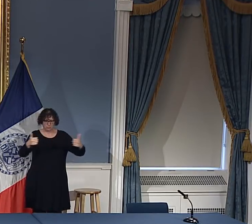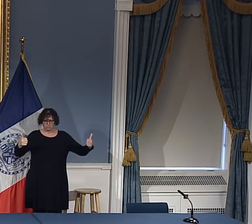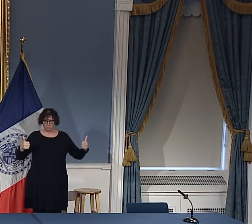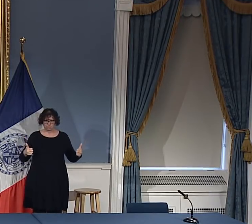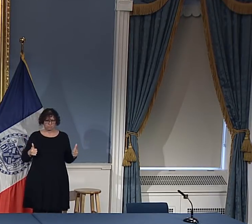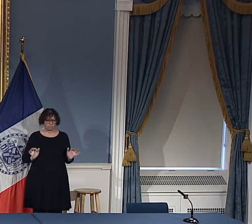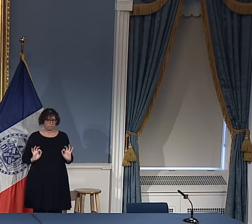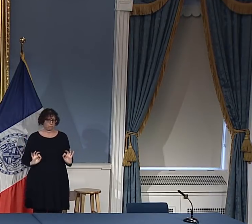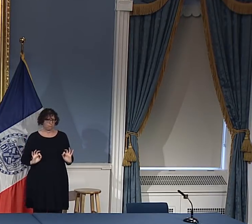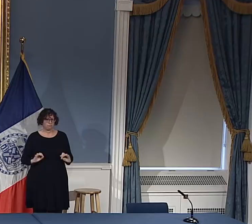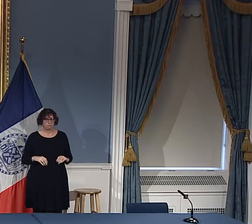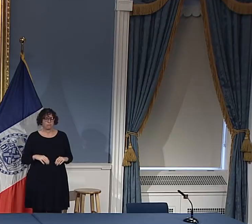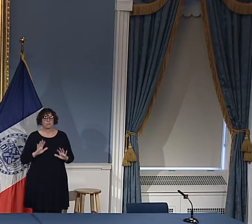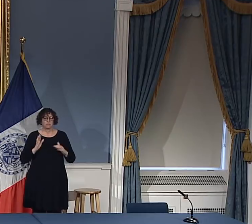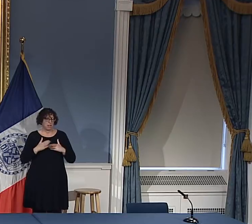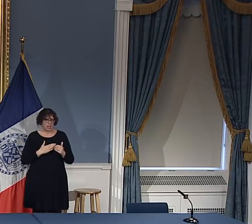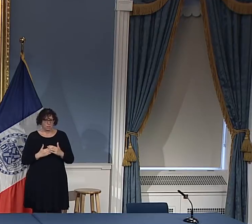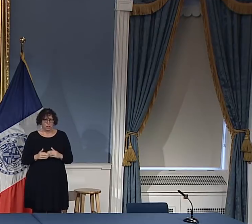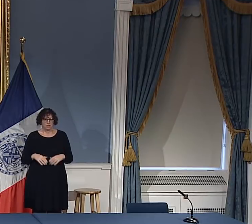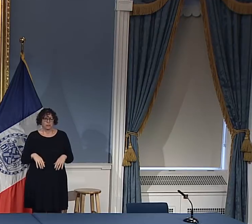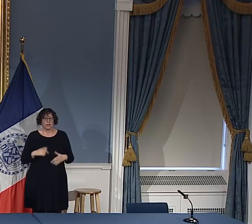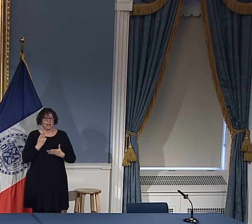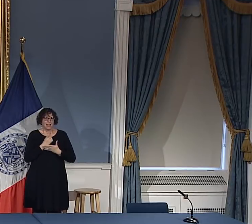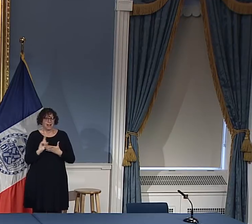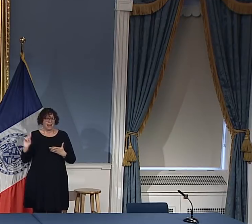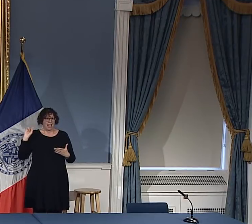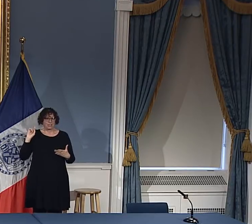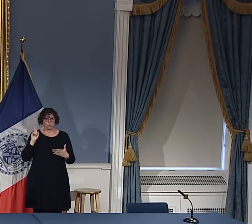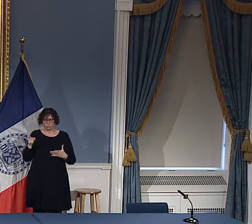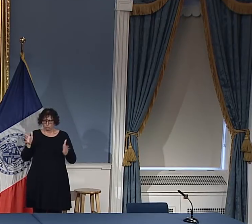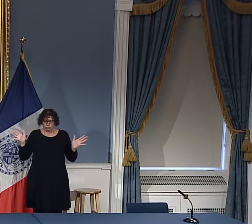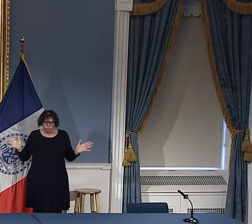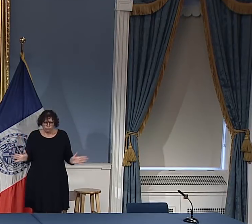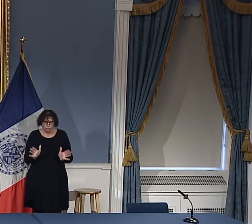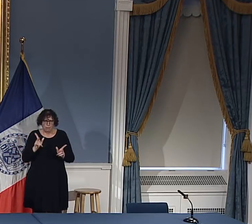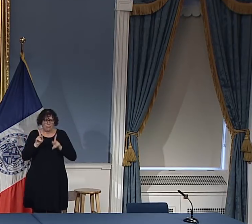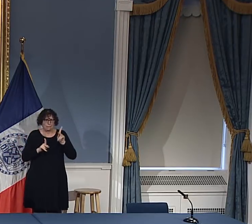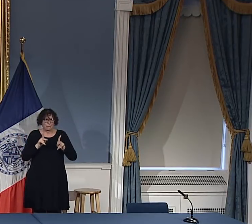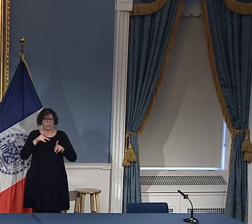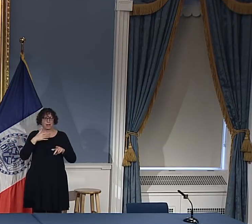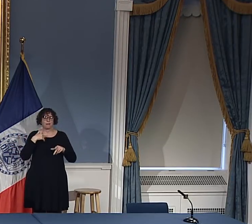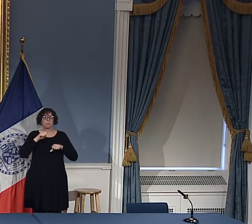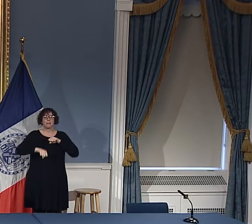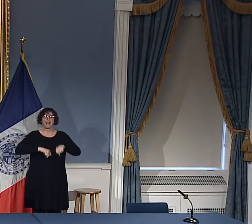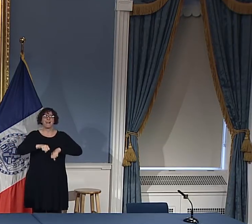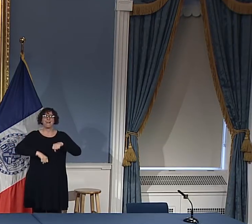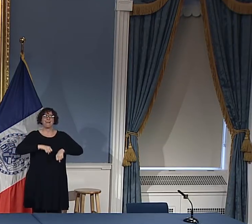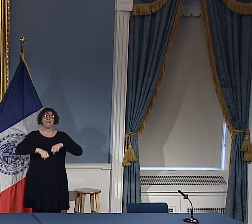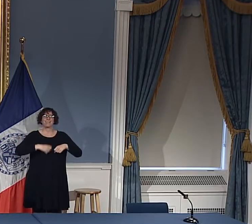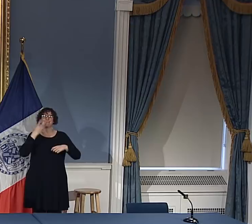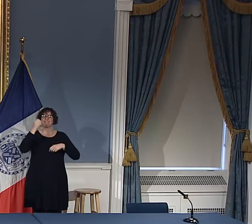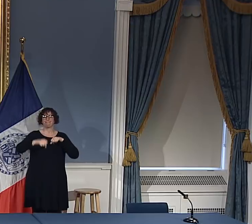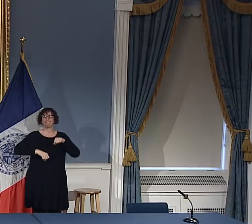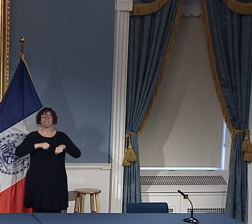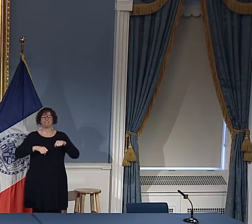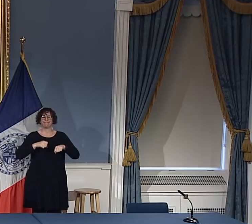MY TEAM IS SEPARATED. LAST WEEK WH EN YOU URGED NEW ORYKE TRSOBI KE TO WORK IF THEY